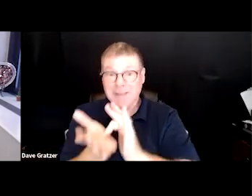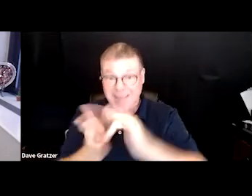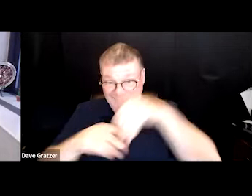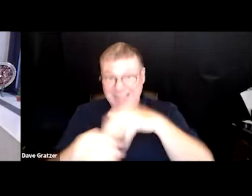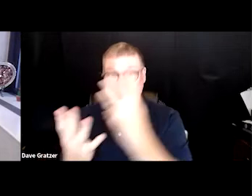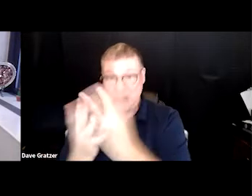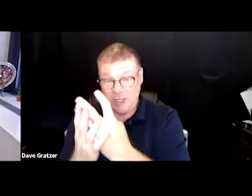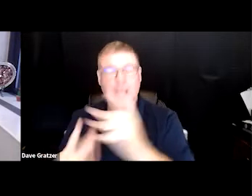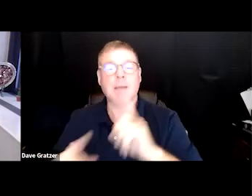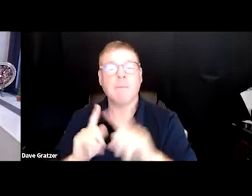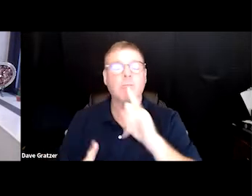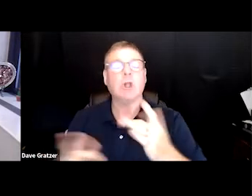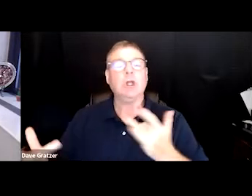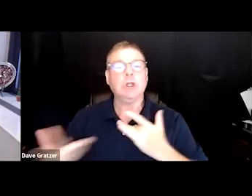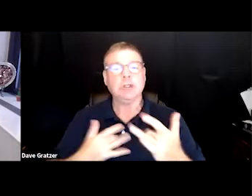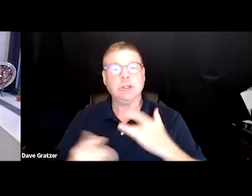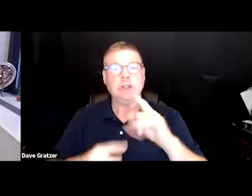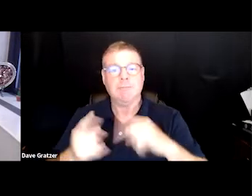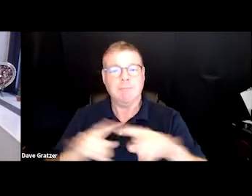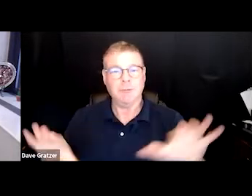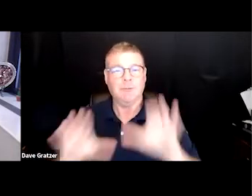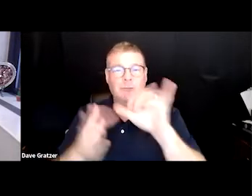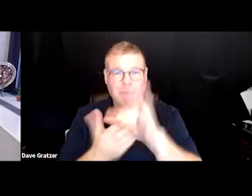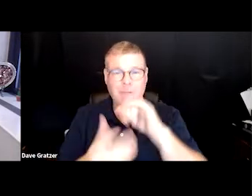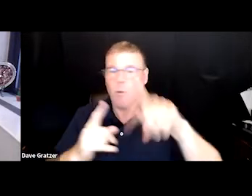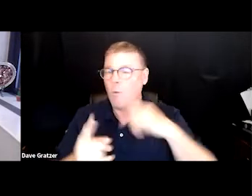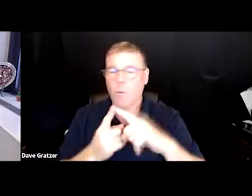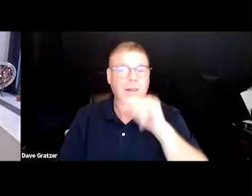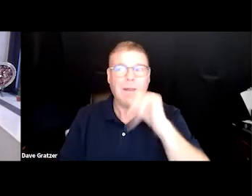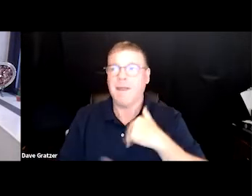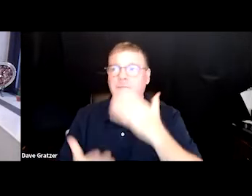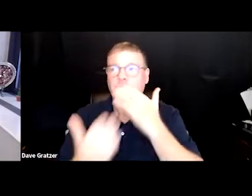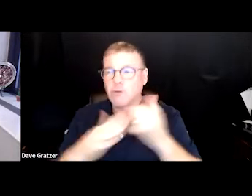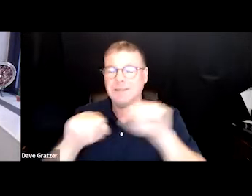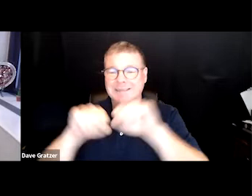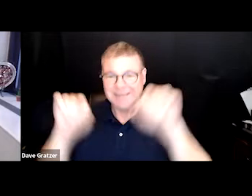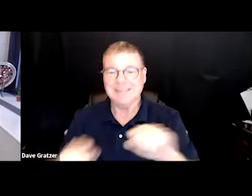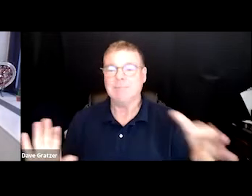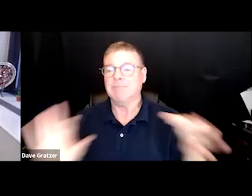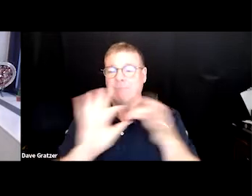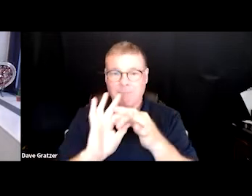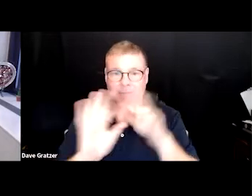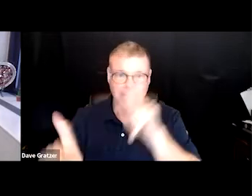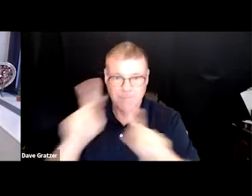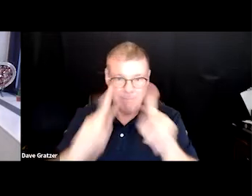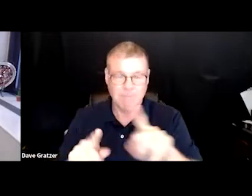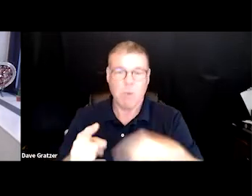there was really a concern about doing so when they didn't have a good system of linking people when people were leaving jail.